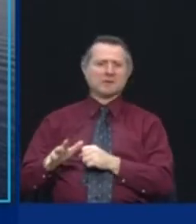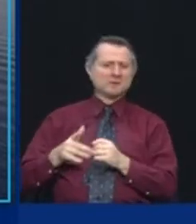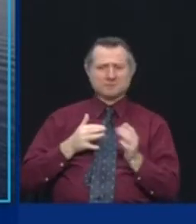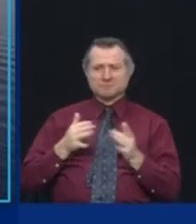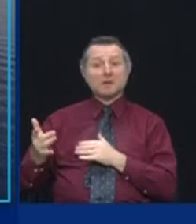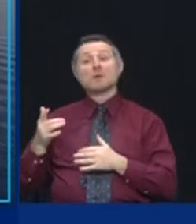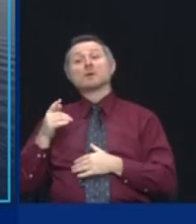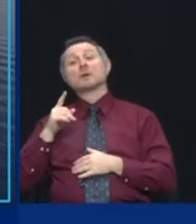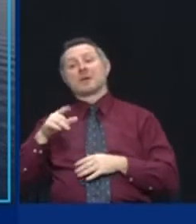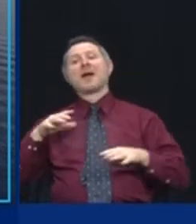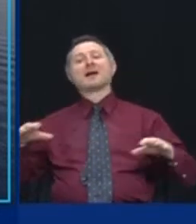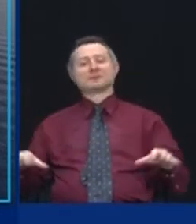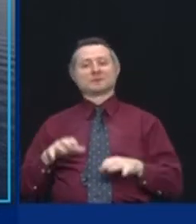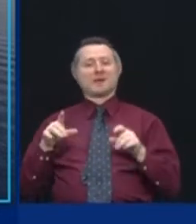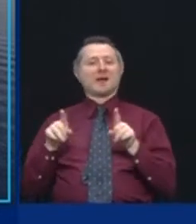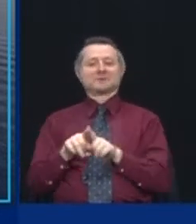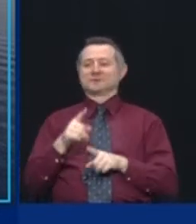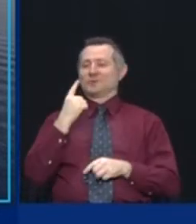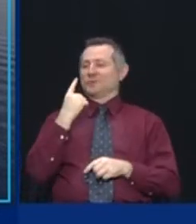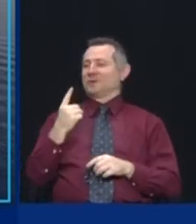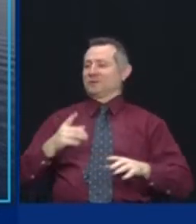AND WHAT NEW YORKERS HAVE BEEN